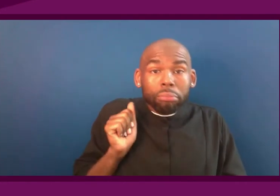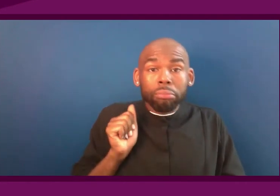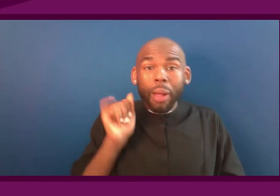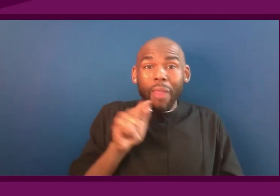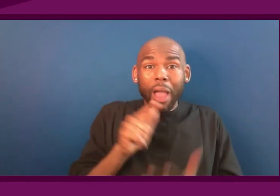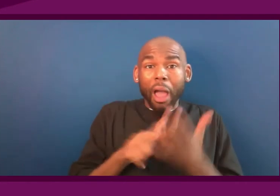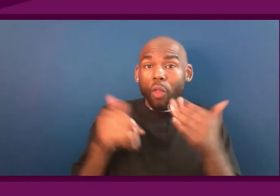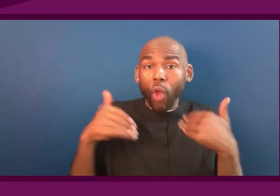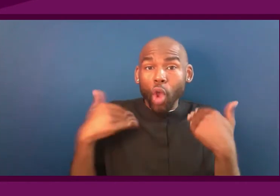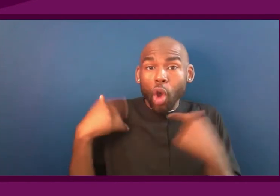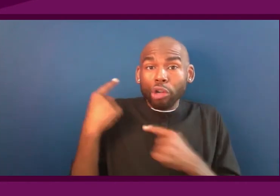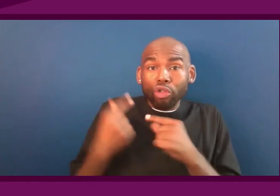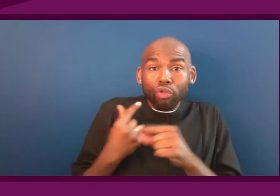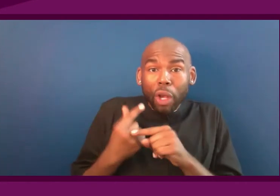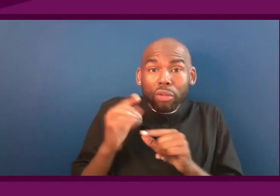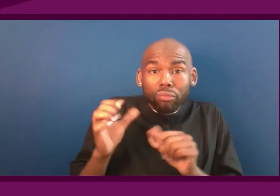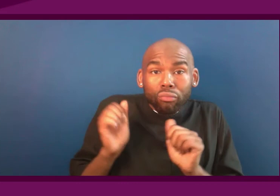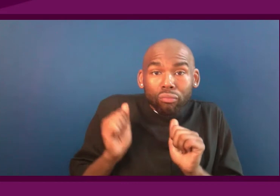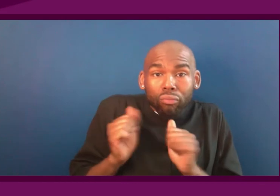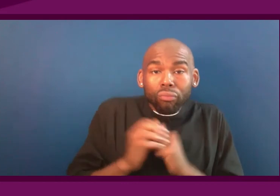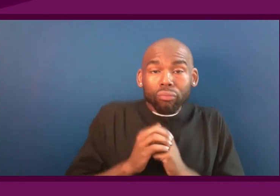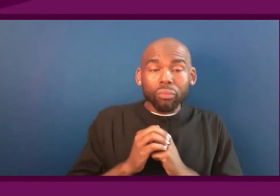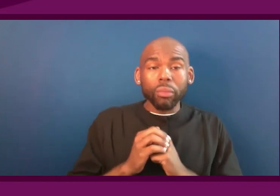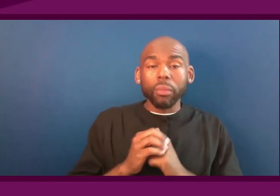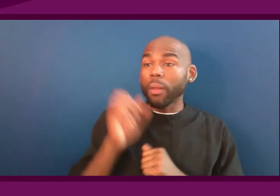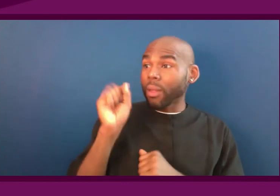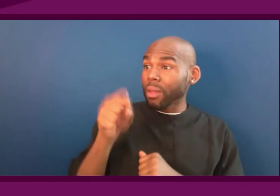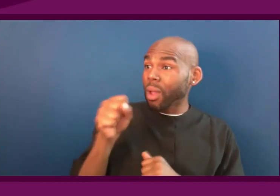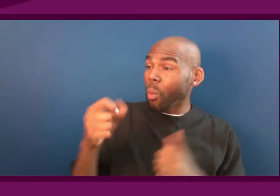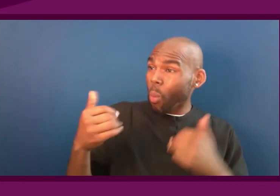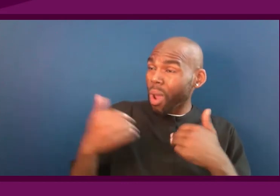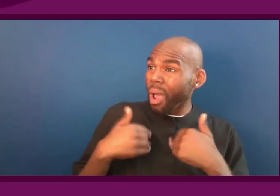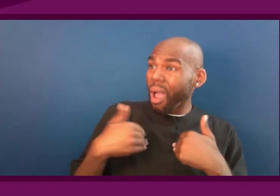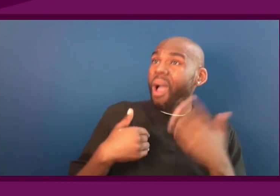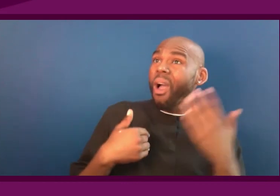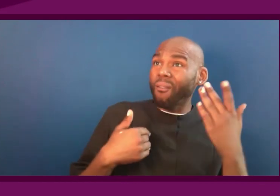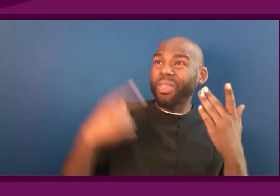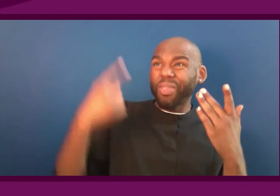And if we are working for you, we will walk out on you if you are not including us." And